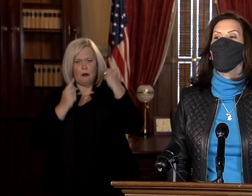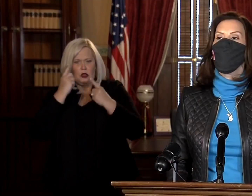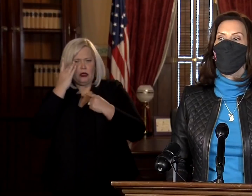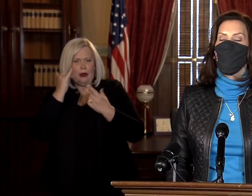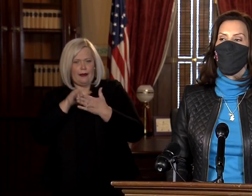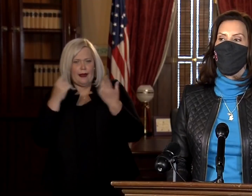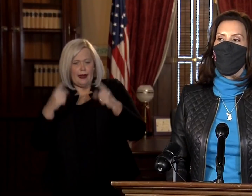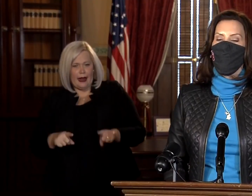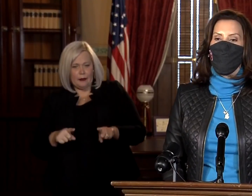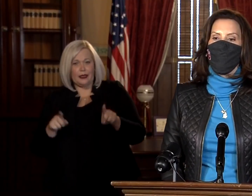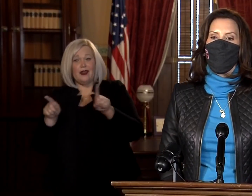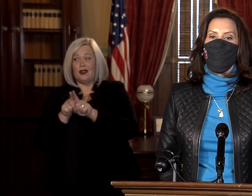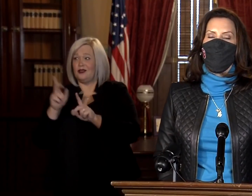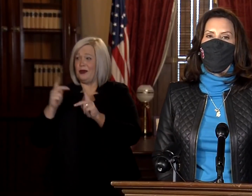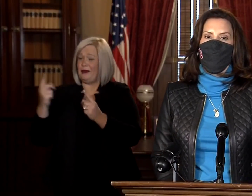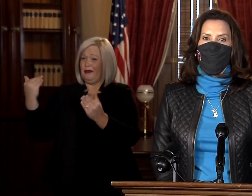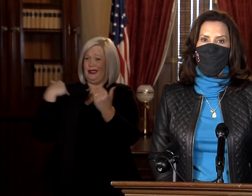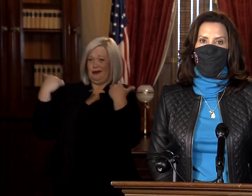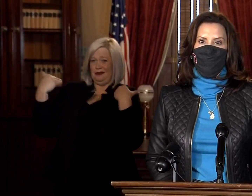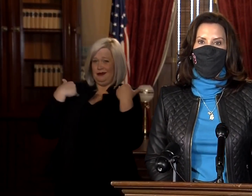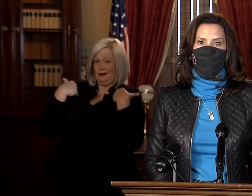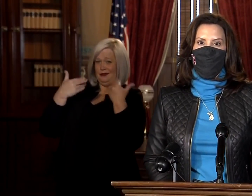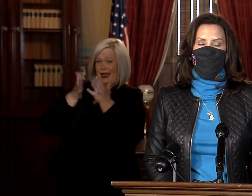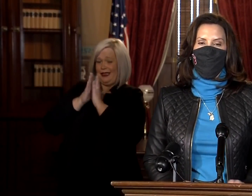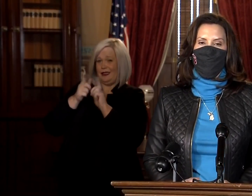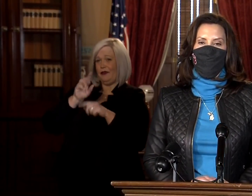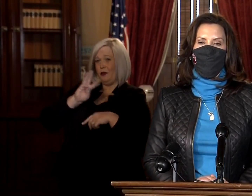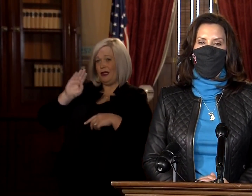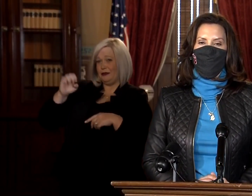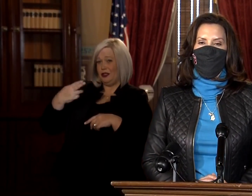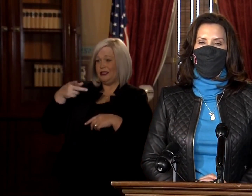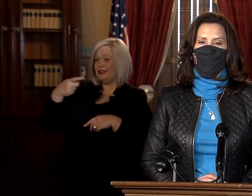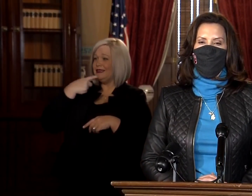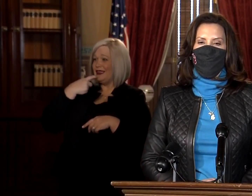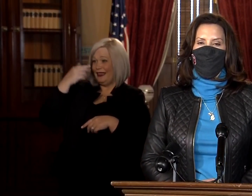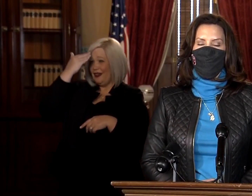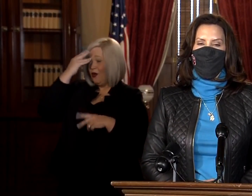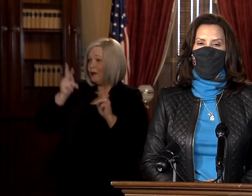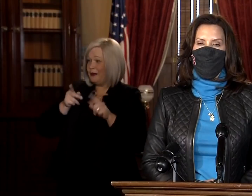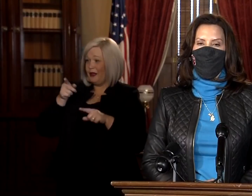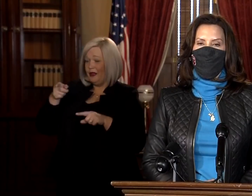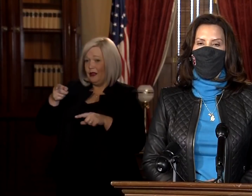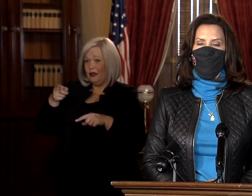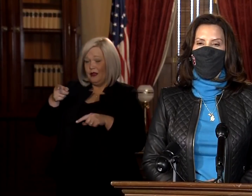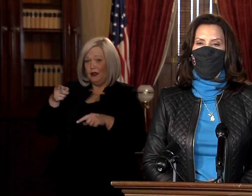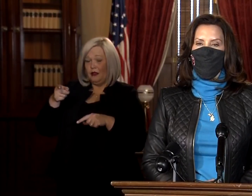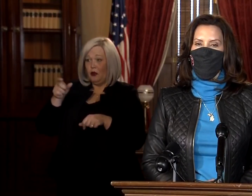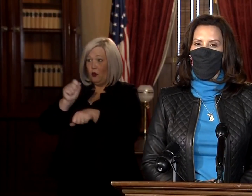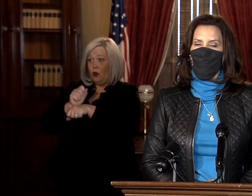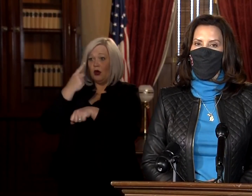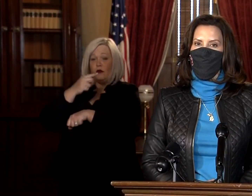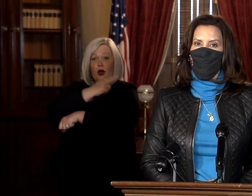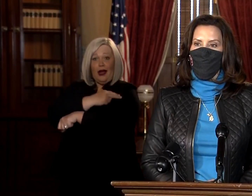seeing some factors, what are they. they. I’m also wondering if you have a I’m also wondering if you have a response to some questions we’ve response to some questions we’ve been receiving from viewers in been receiving from viewers in west Michigan who say they know